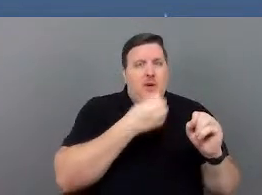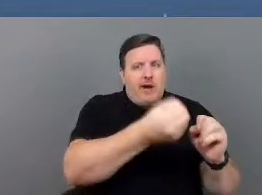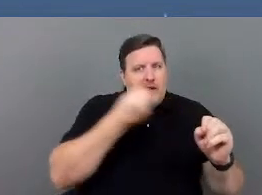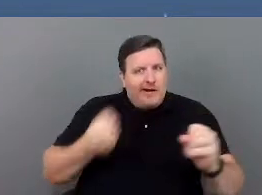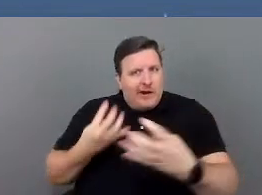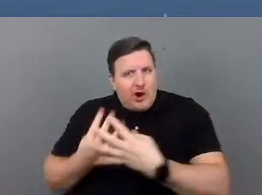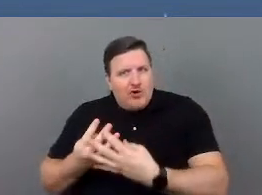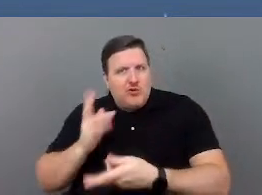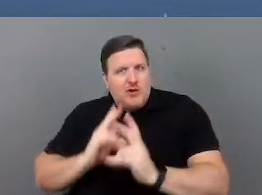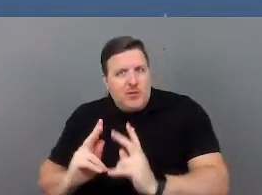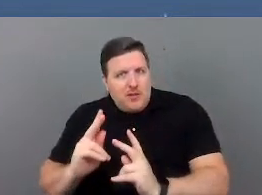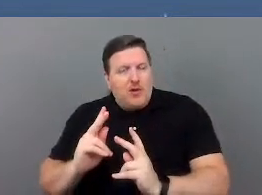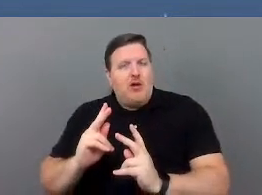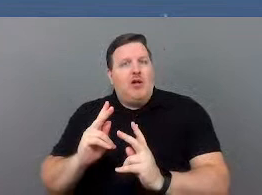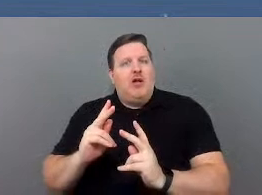POLICING CREATES A OVERCAST SOCIETY.